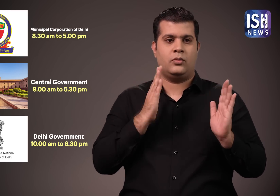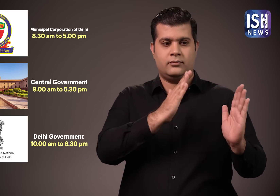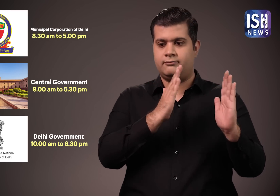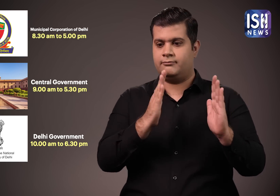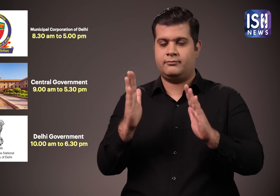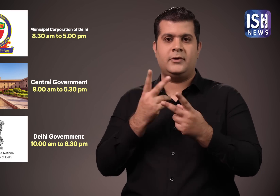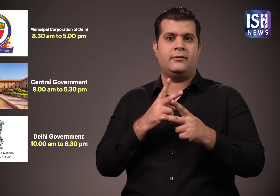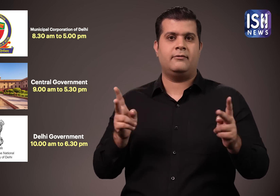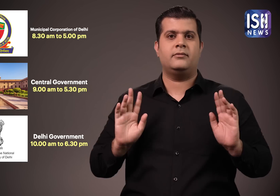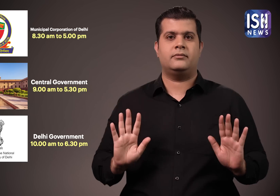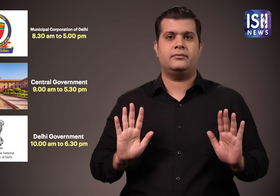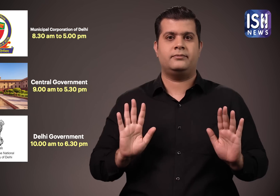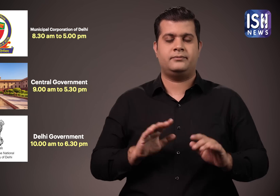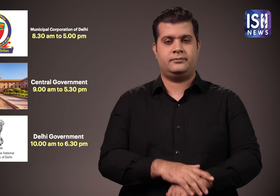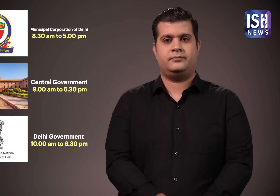So these are the 3 different schedules.